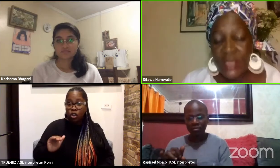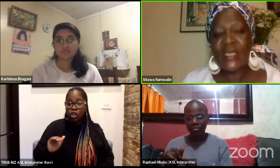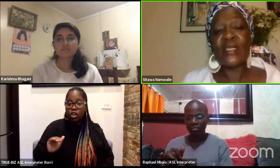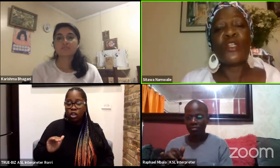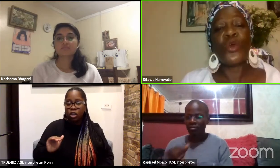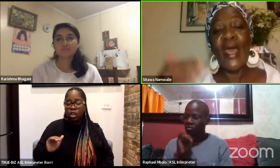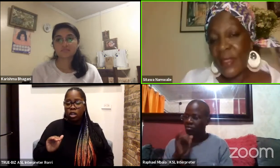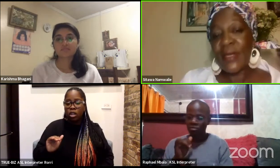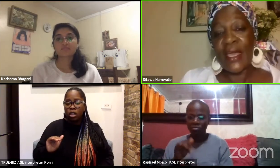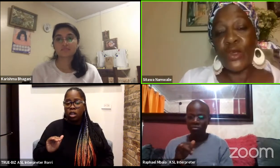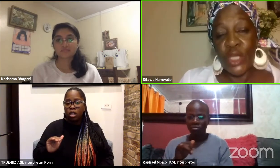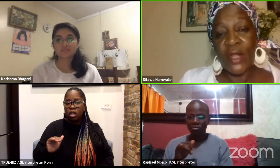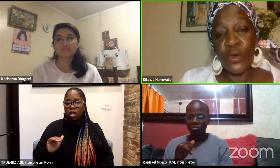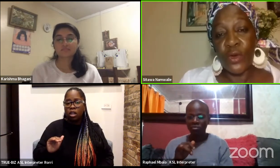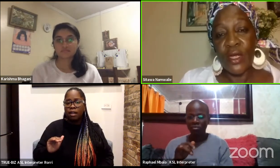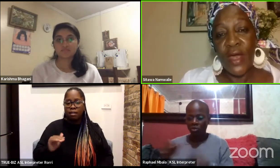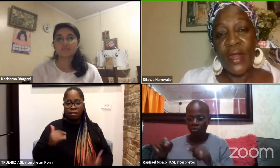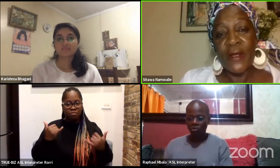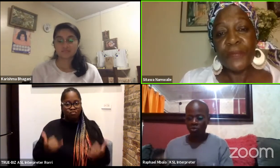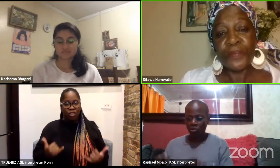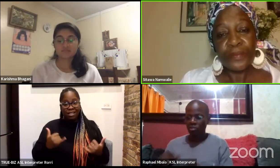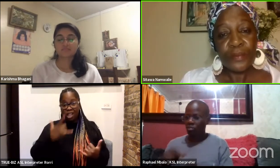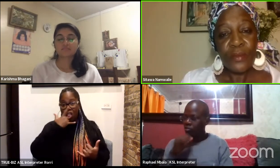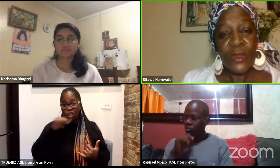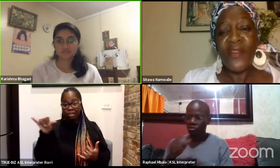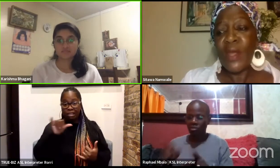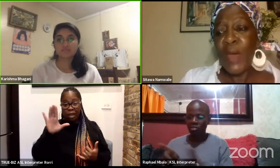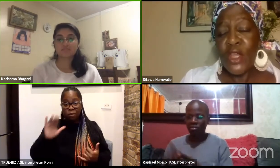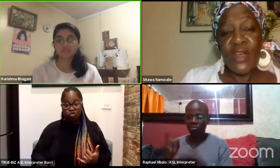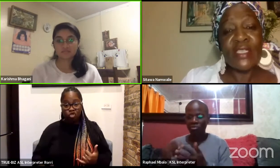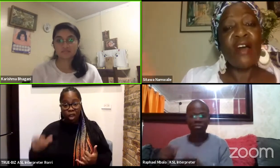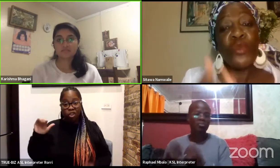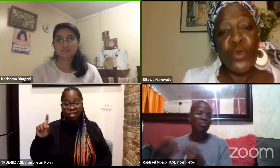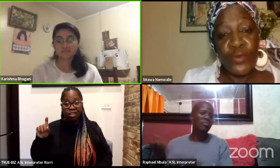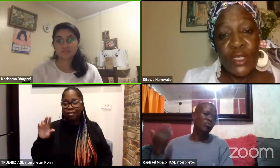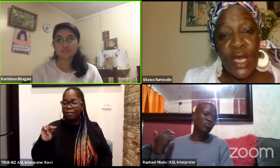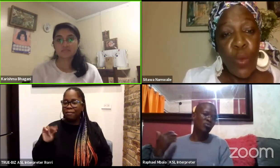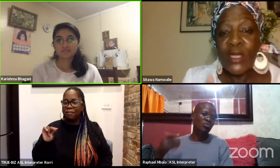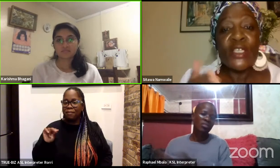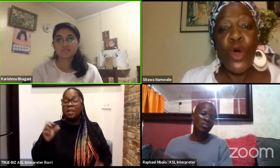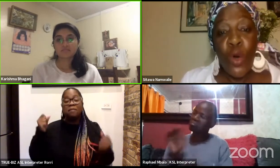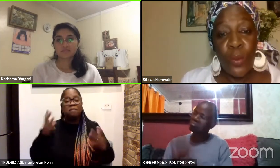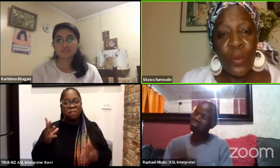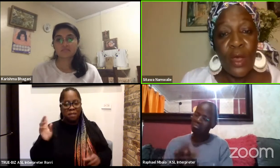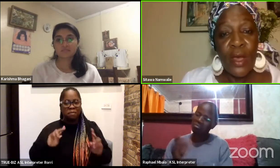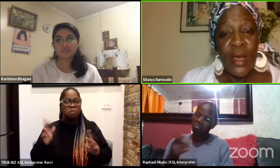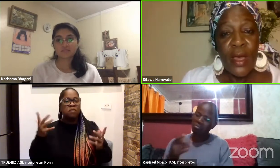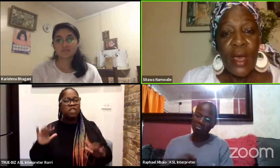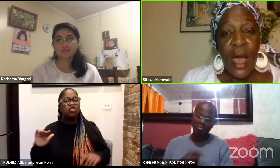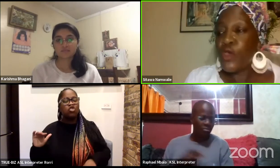the present doesn't look anything like your childhood, right? And then many of us have moved. What is home?